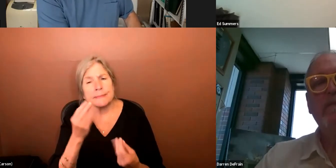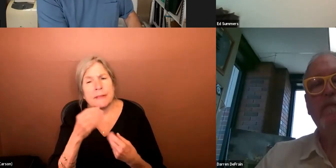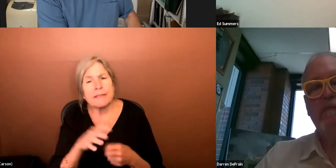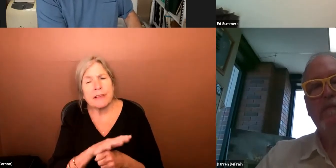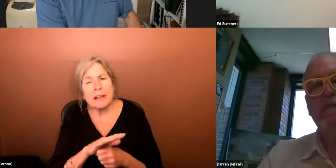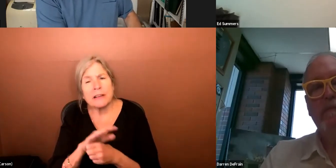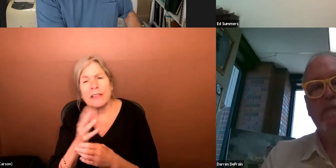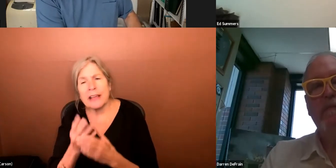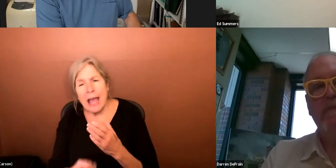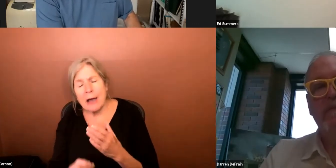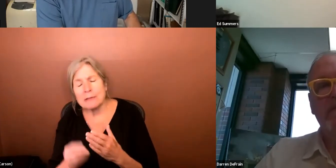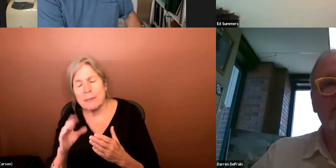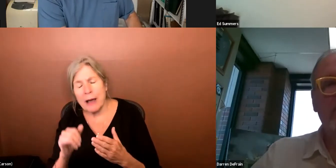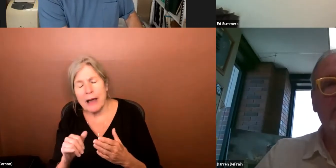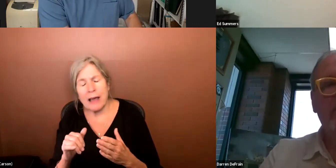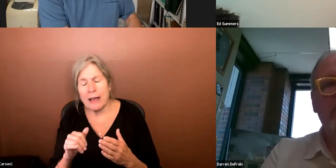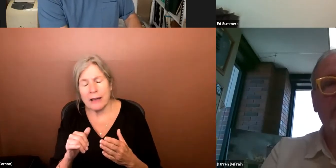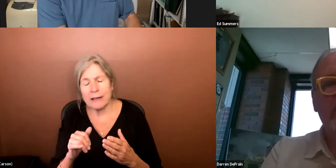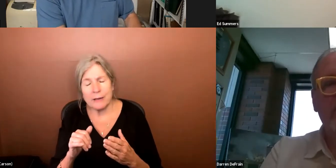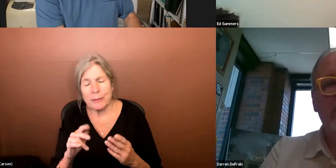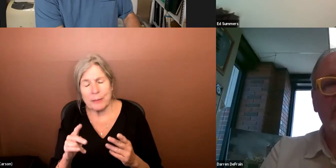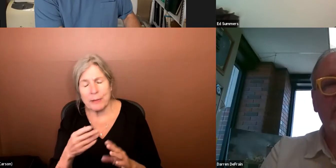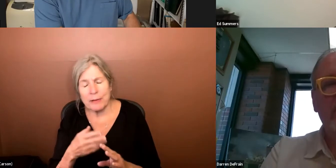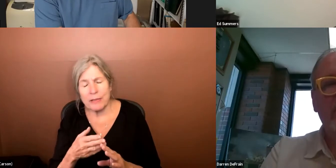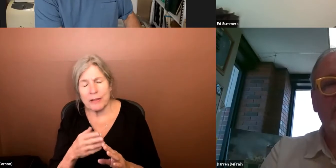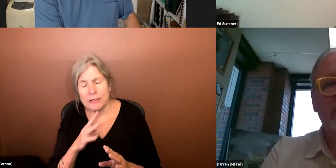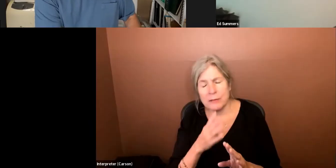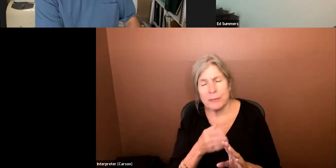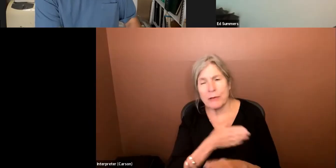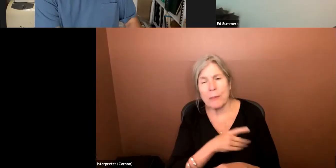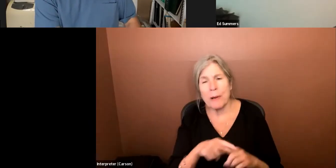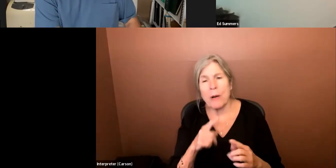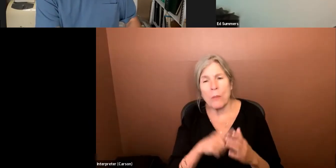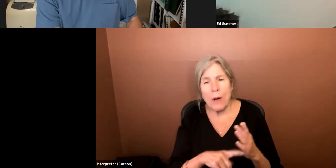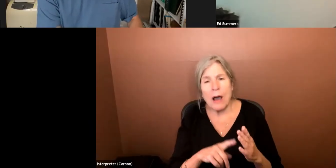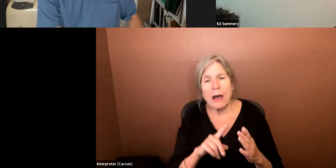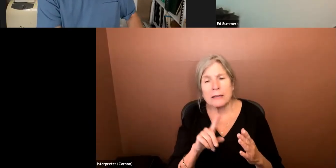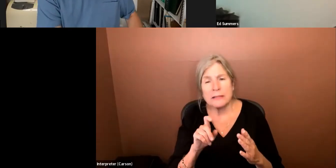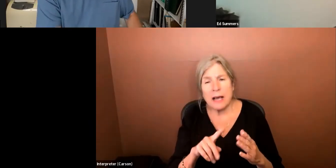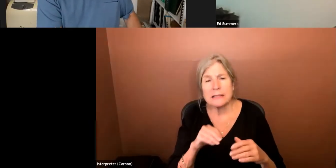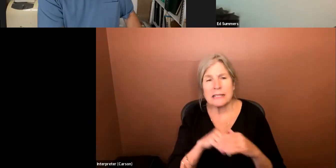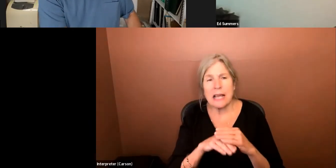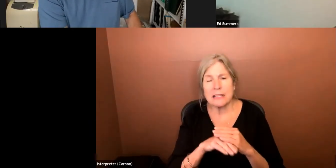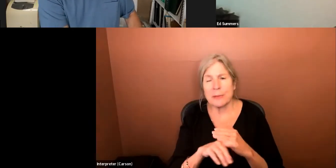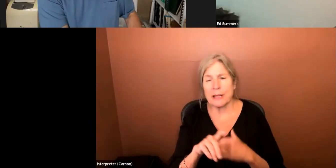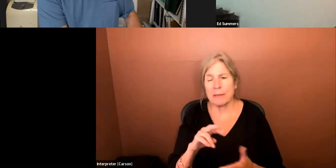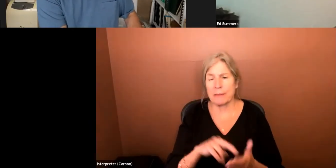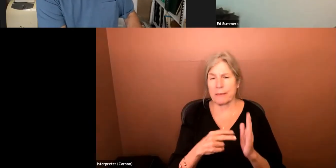you and hopefully we'll get a big picture. What does accessibility mean in the context of comics